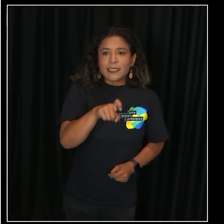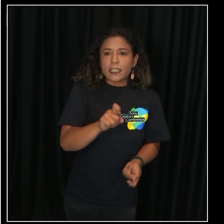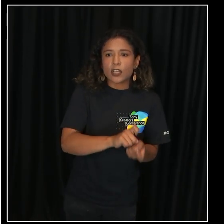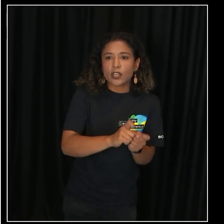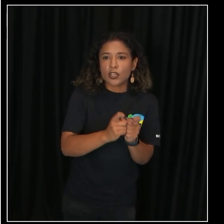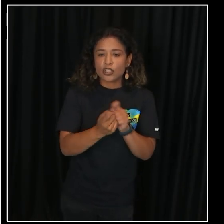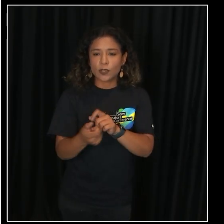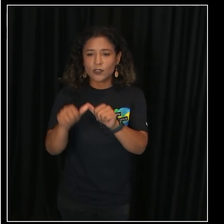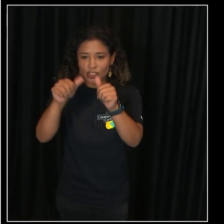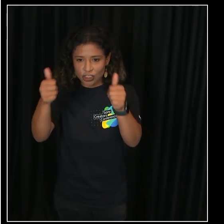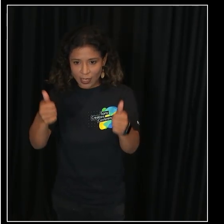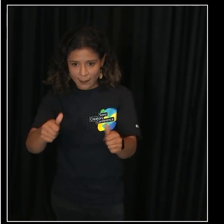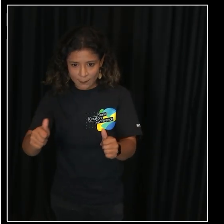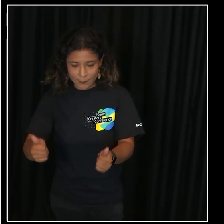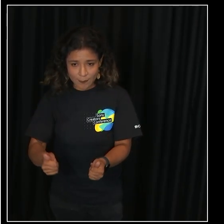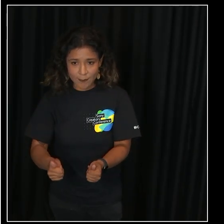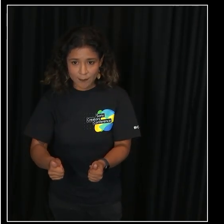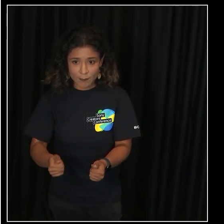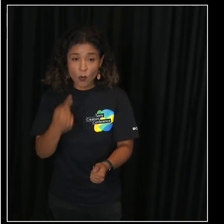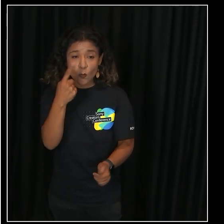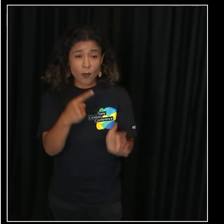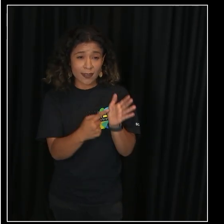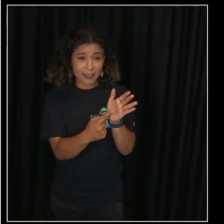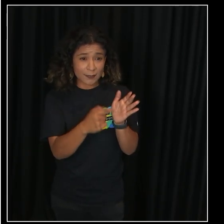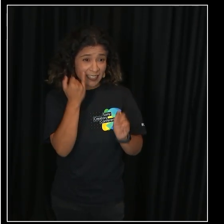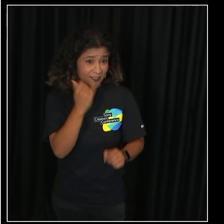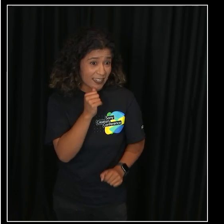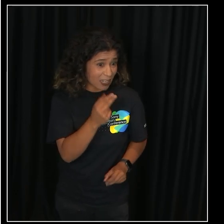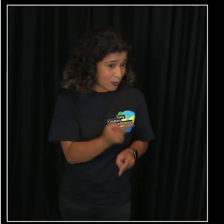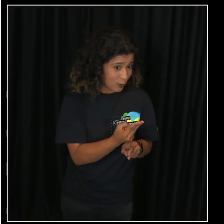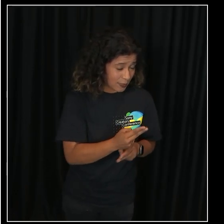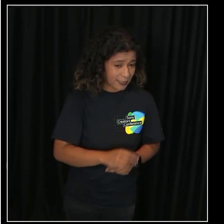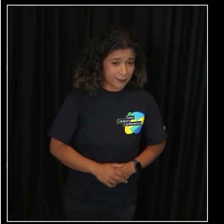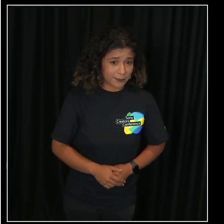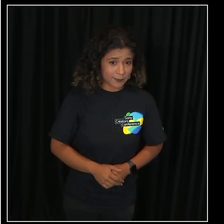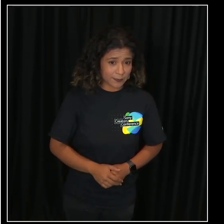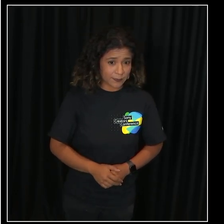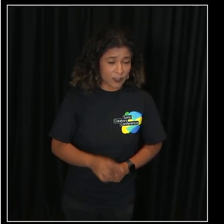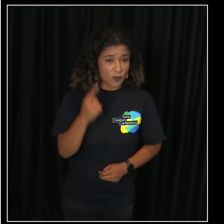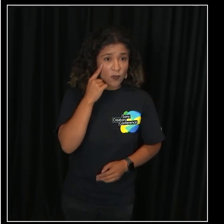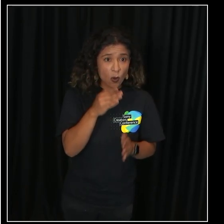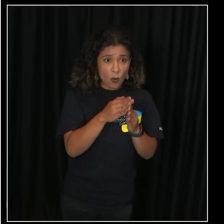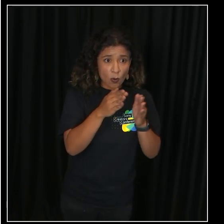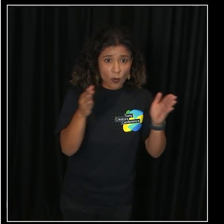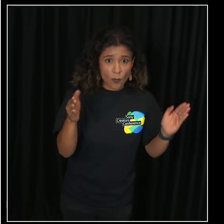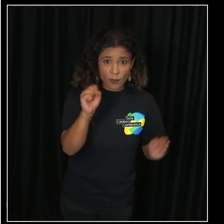So a quick example of that would be if you're not using them. So on the open source riplles, they do these RGB renders